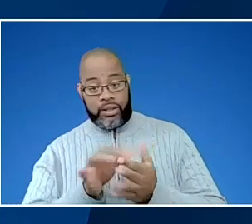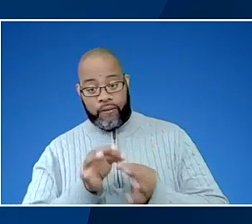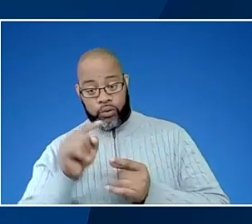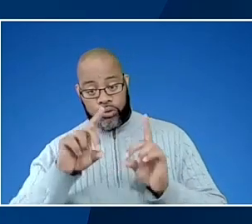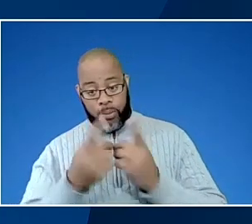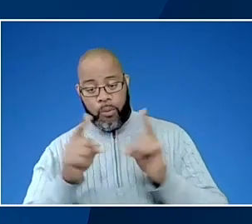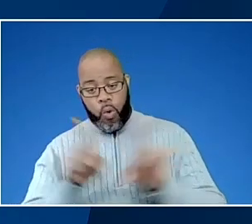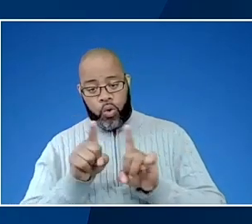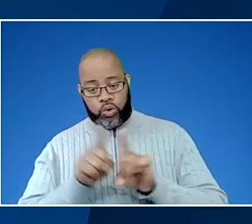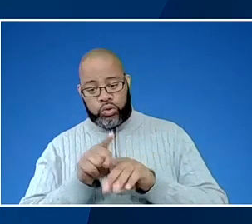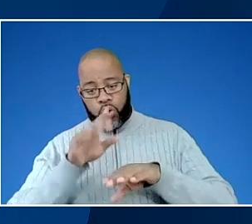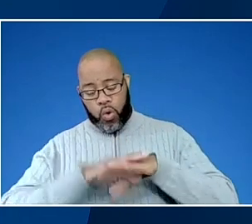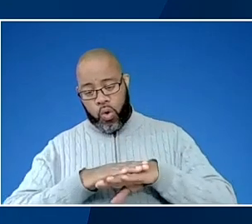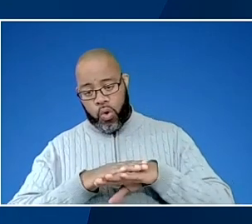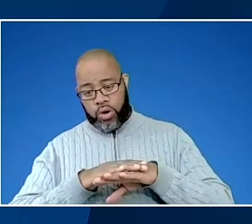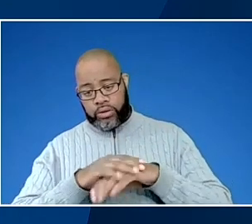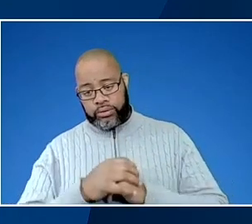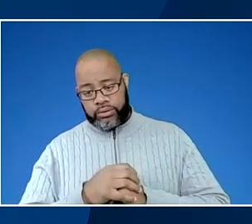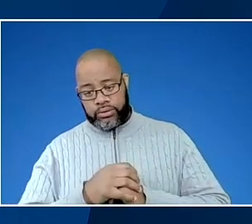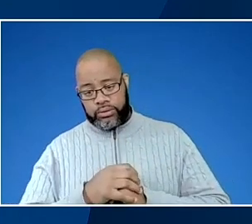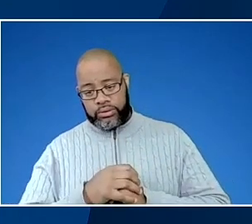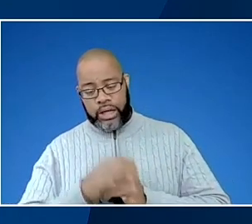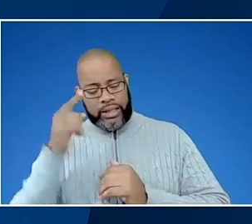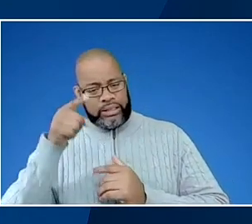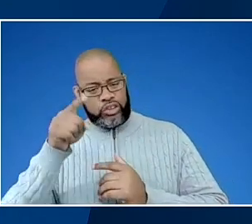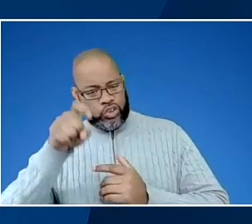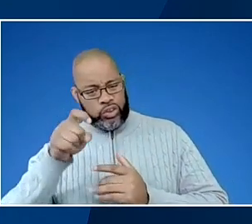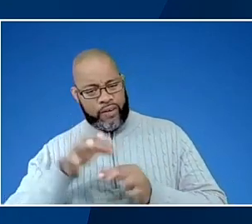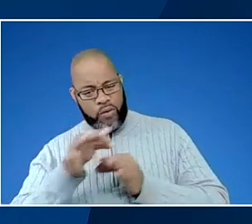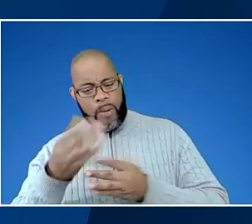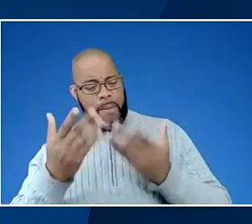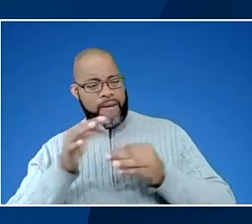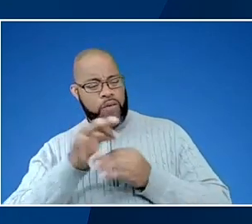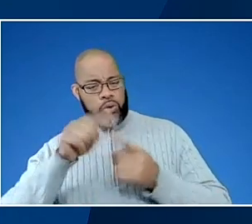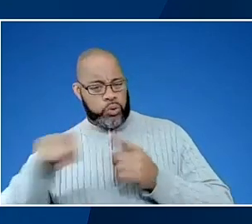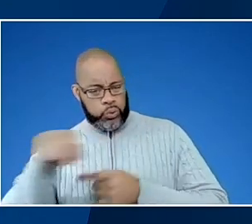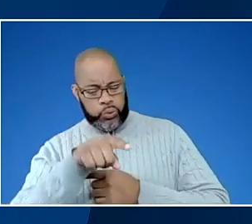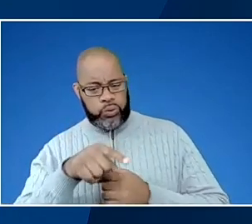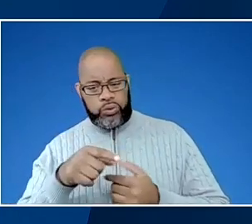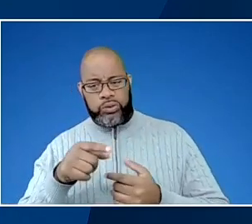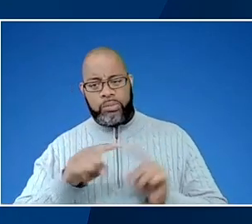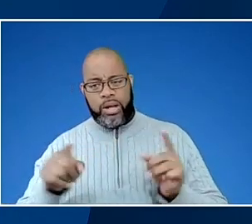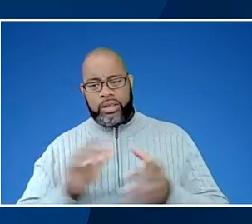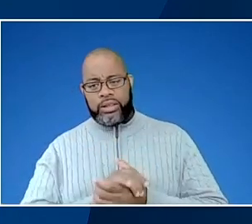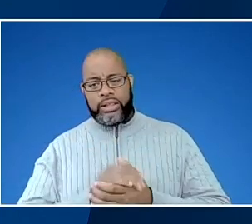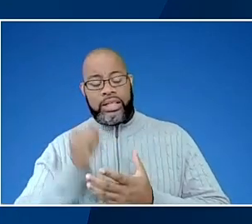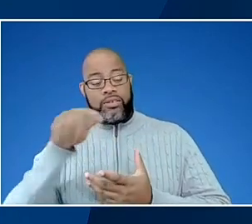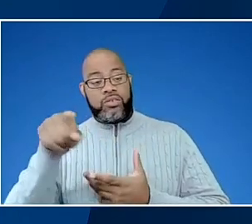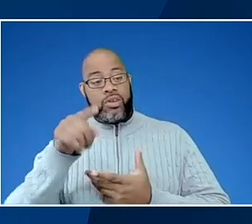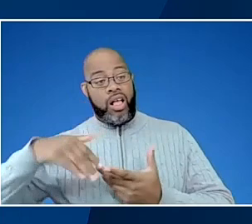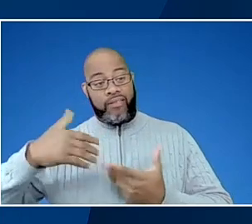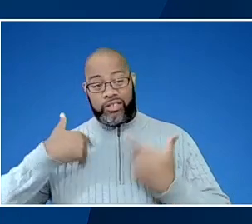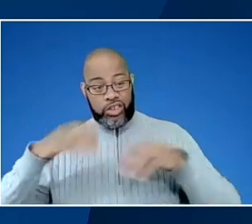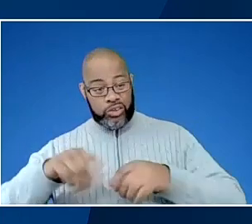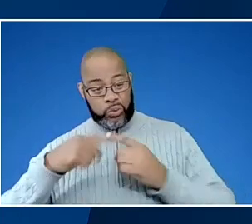our- I know, I think they should have been forwarded. They probably were forwarded to you all too, but, like- but if you hadn't had a chance to see them, they're also on